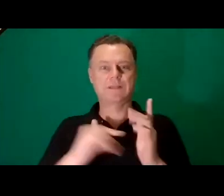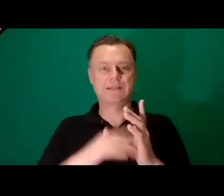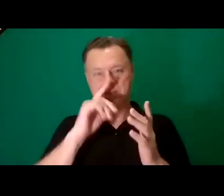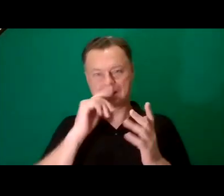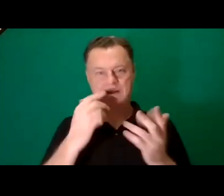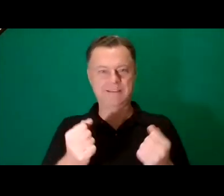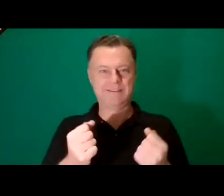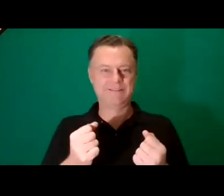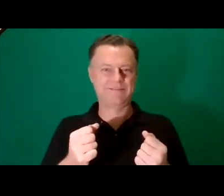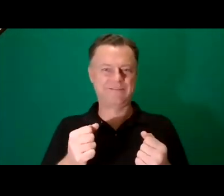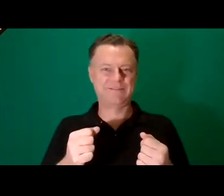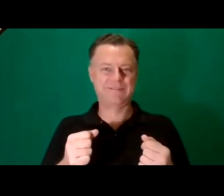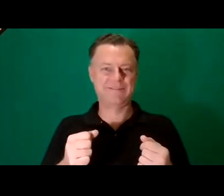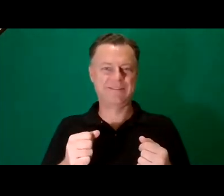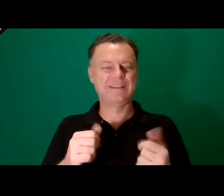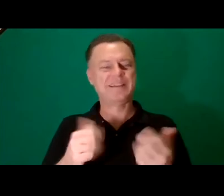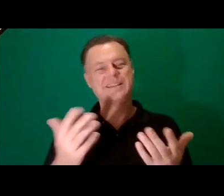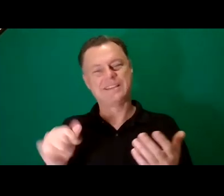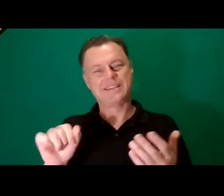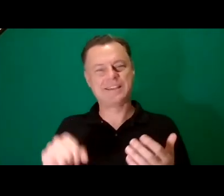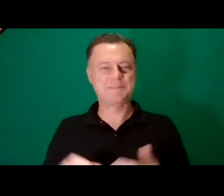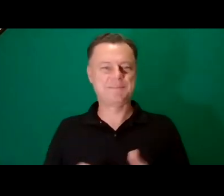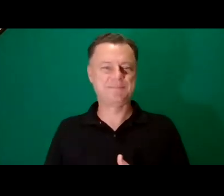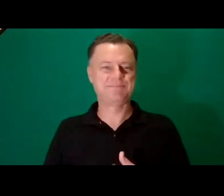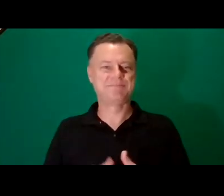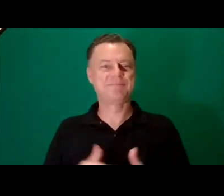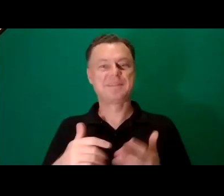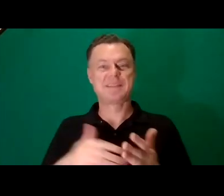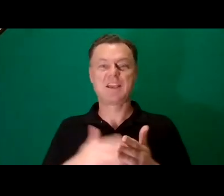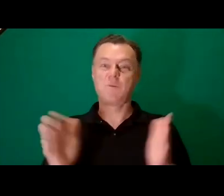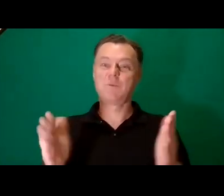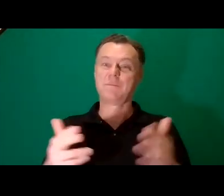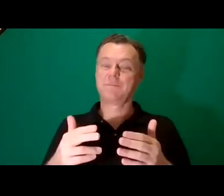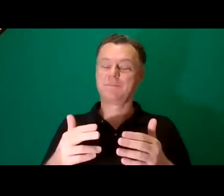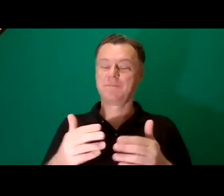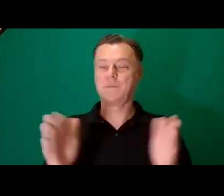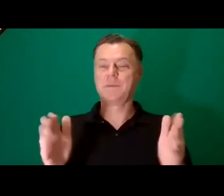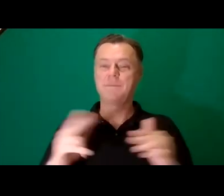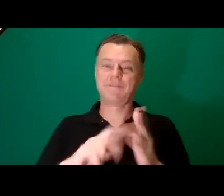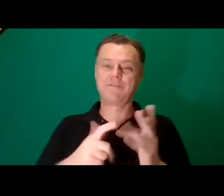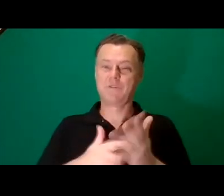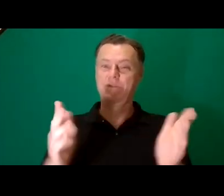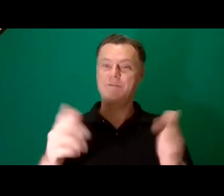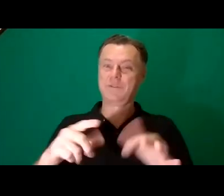and uh yeah, let's open up the floor.